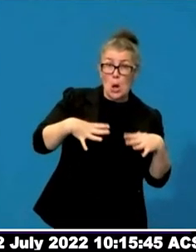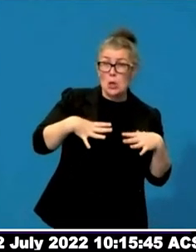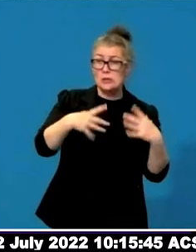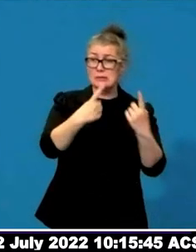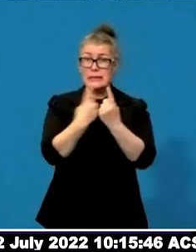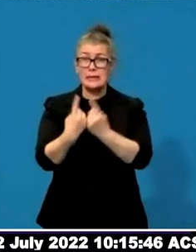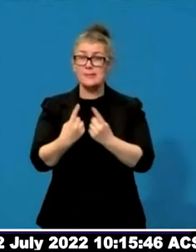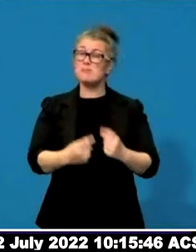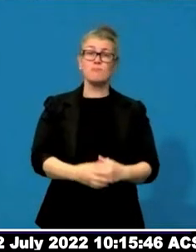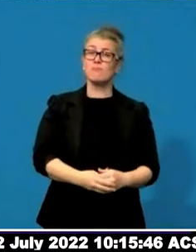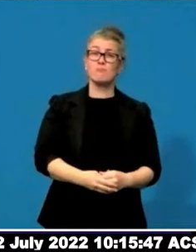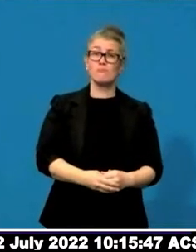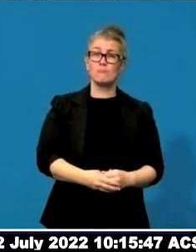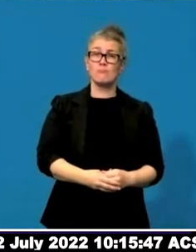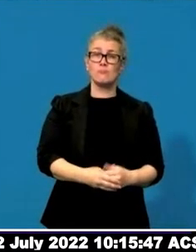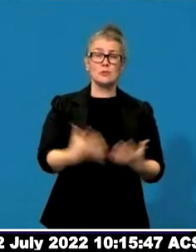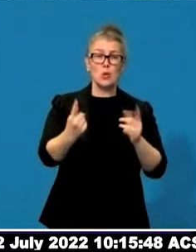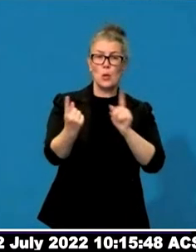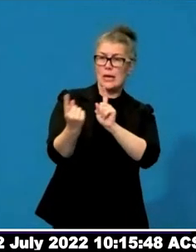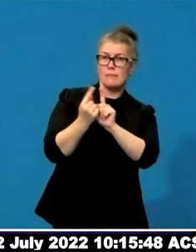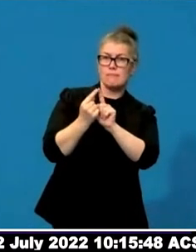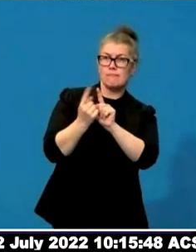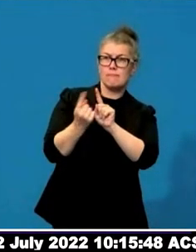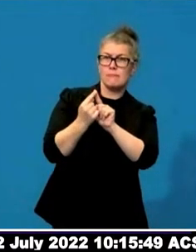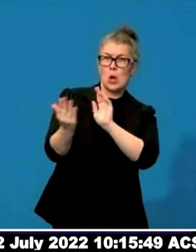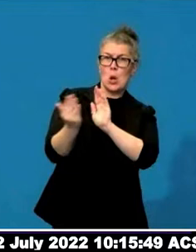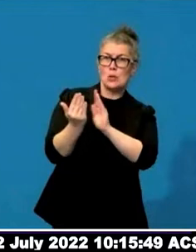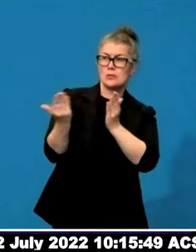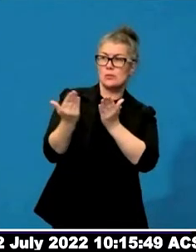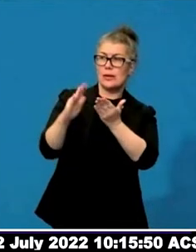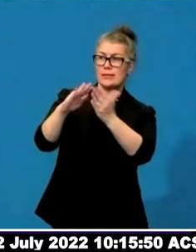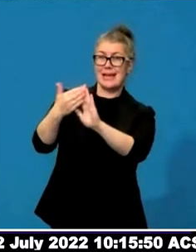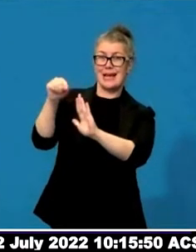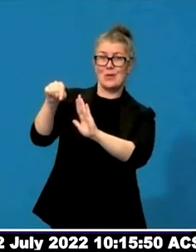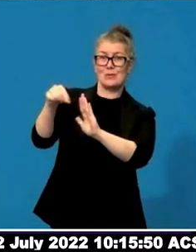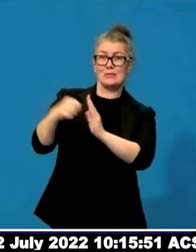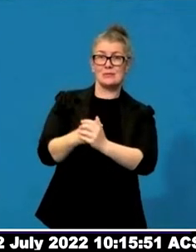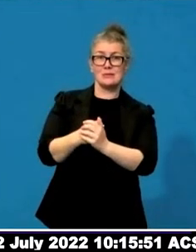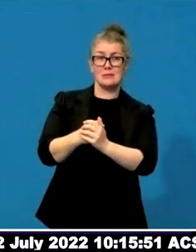So, the closest town - oh, it's expensive.